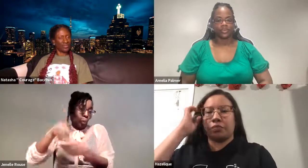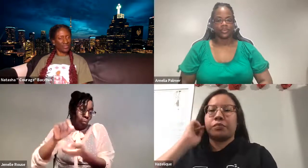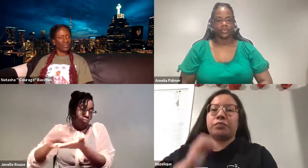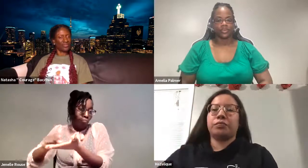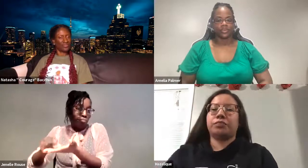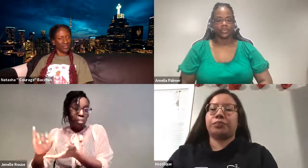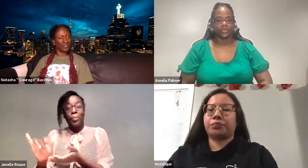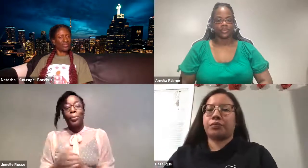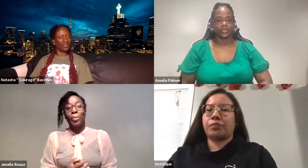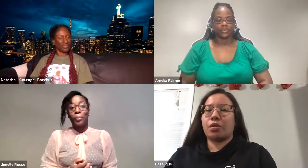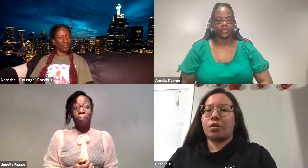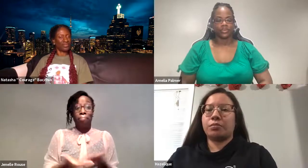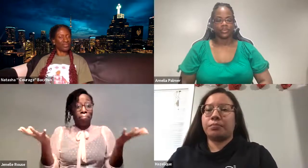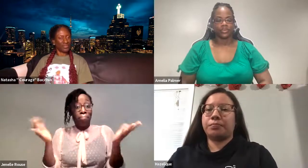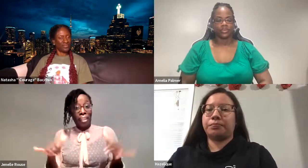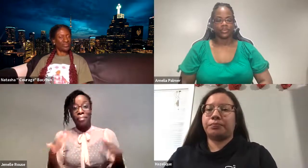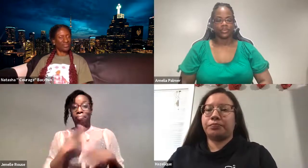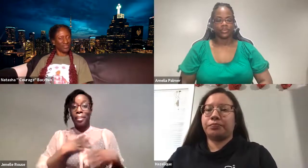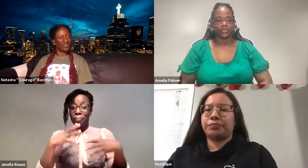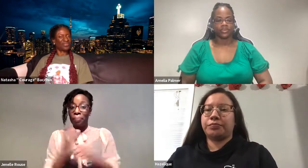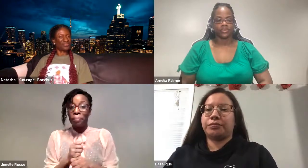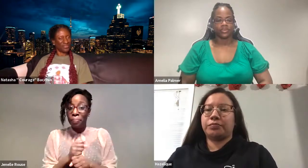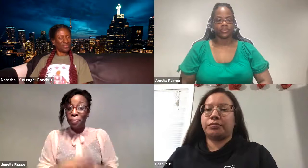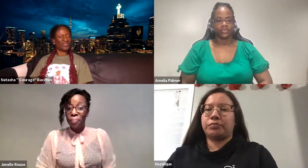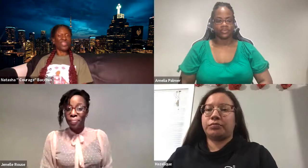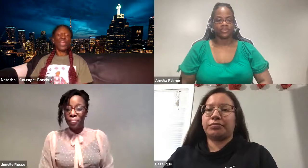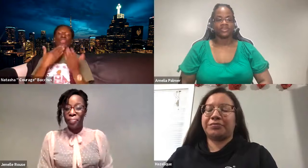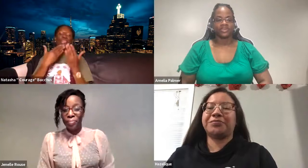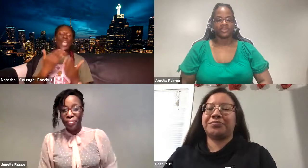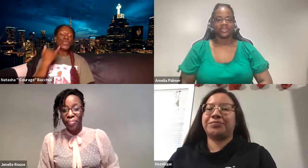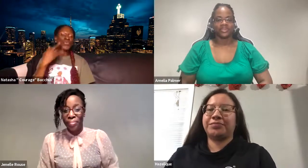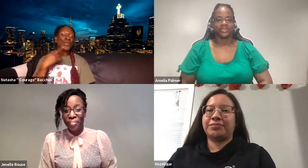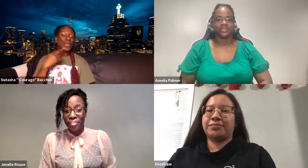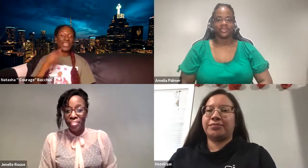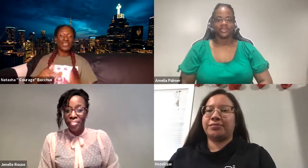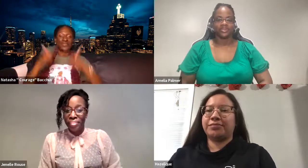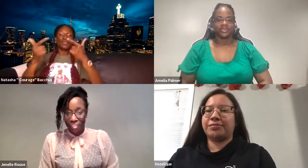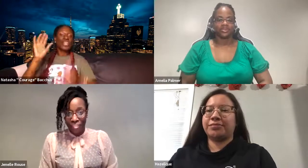many more roles within the role of a writer and so that's a little bit about who i am